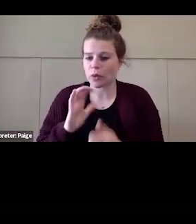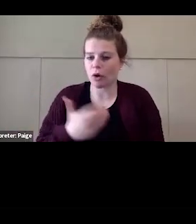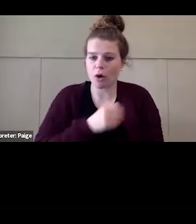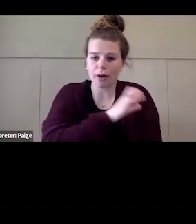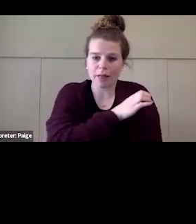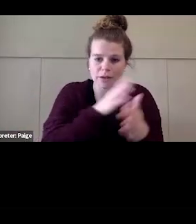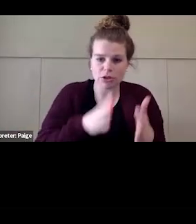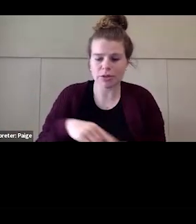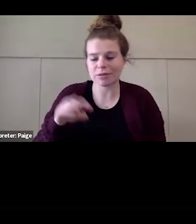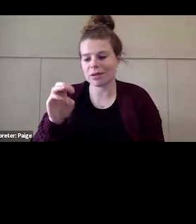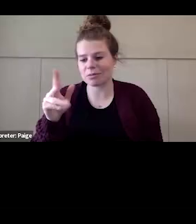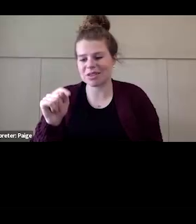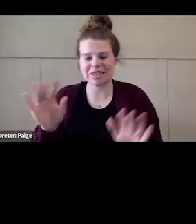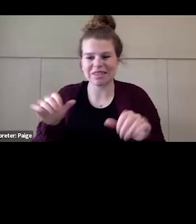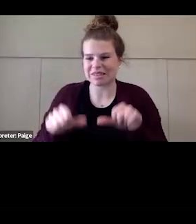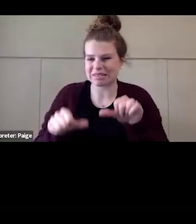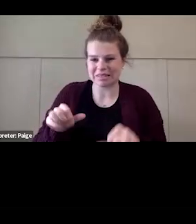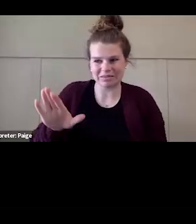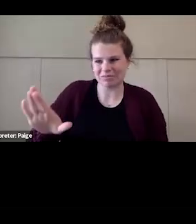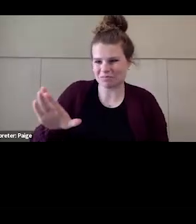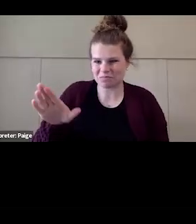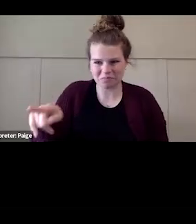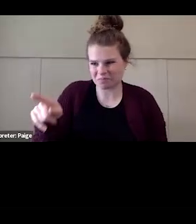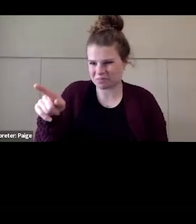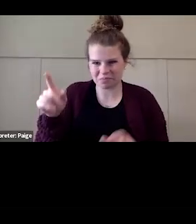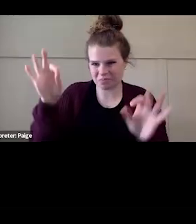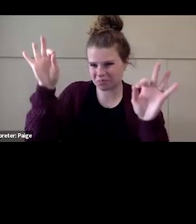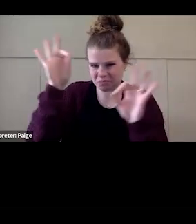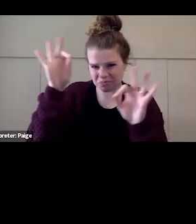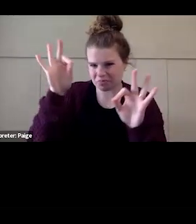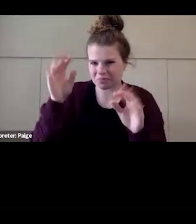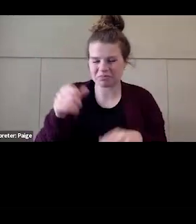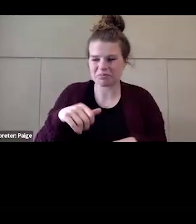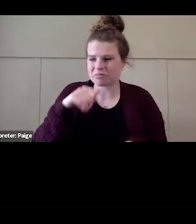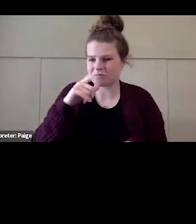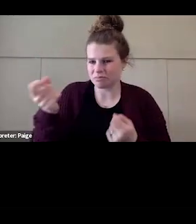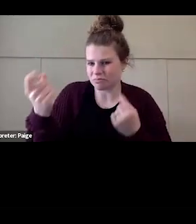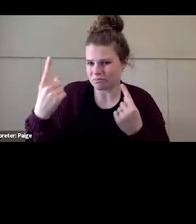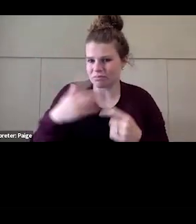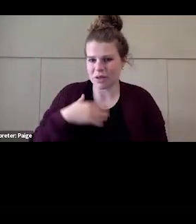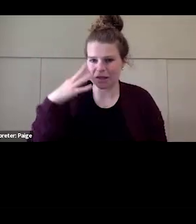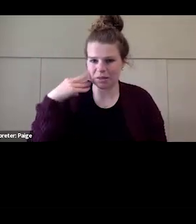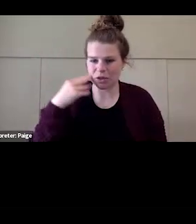because they feel like, oh, you don't understand what's going on, you couldn't possibly know what it's like